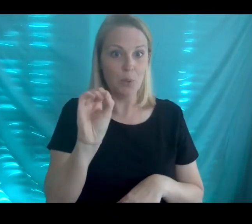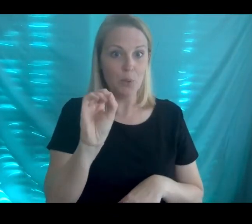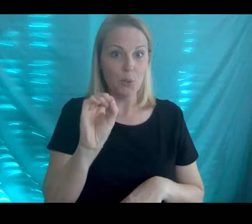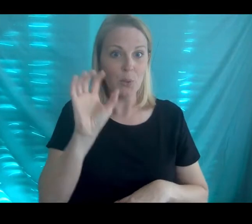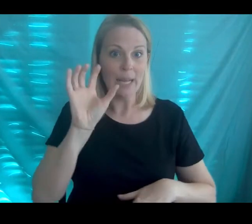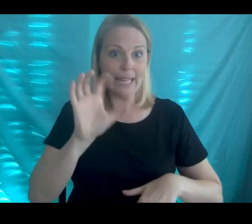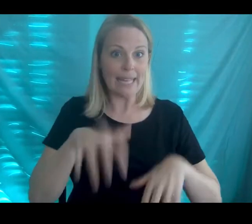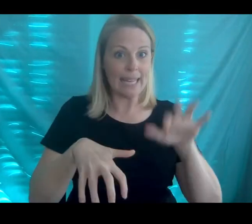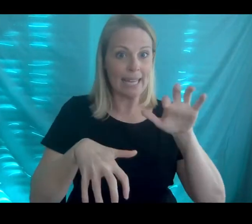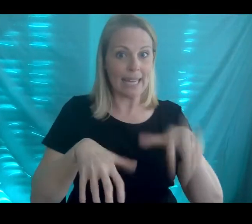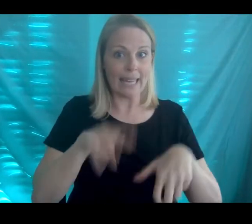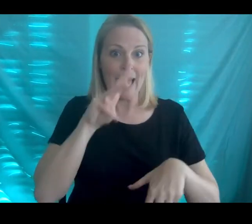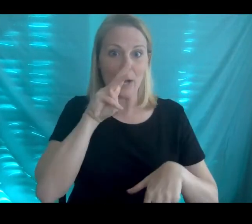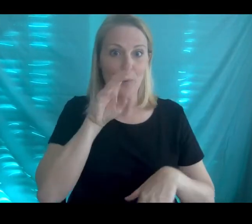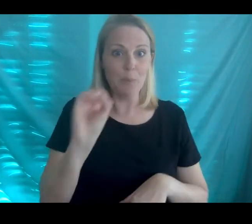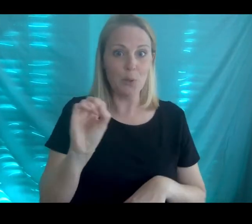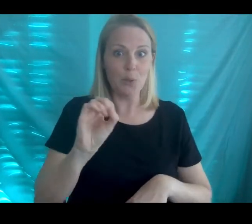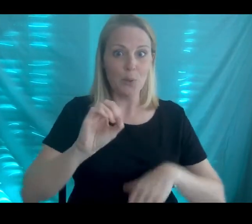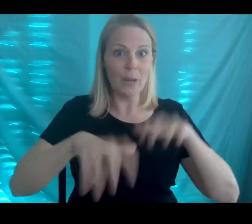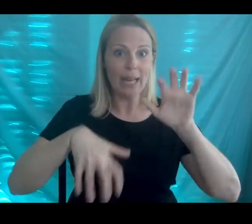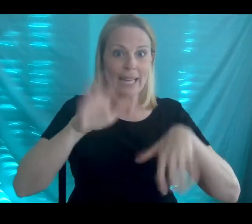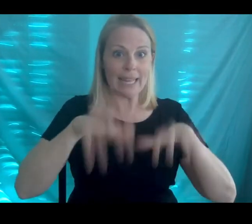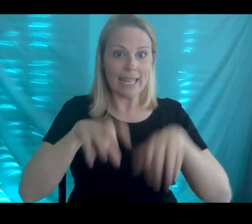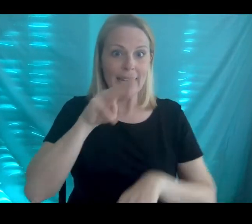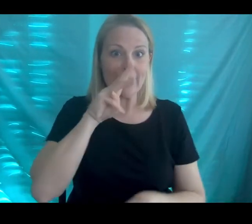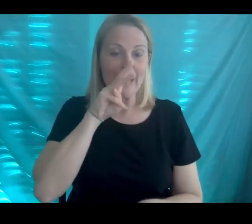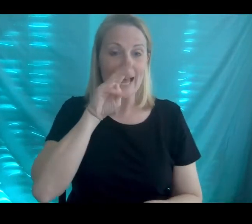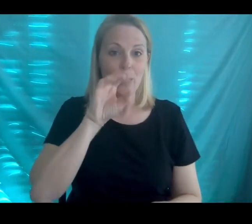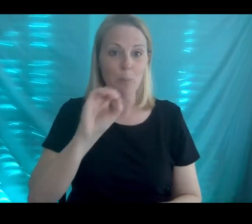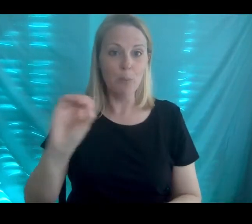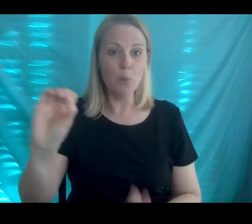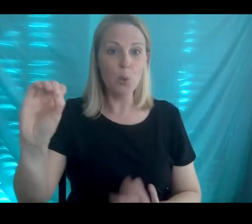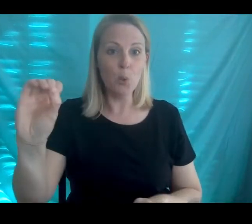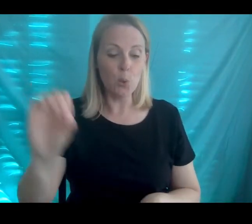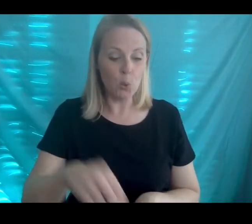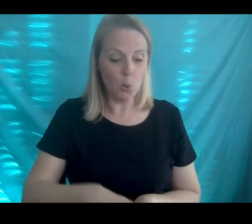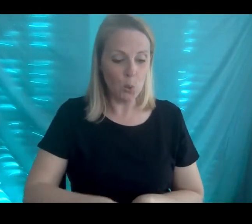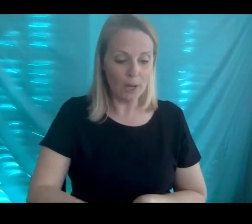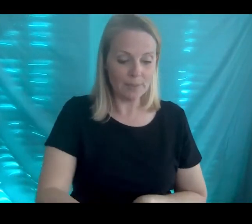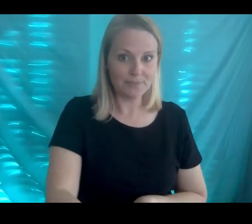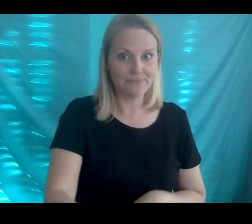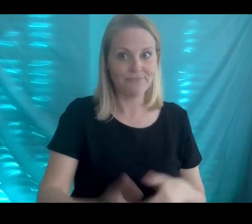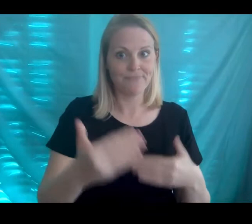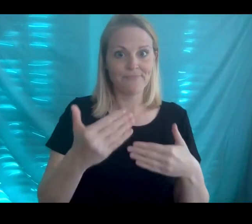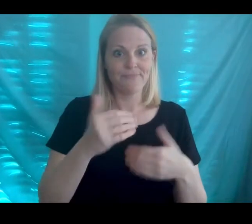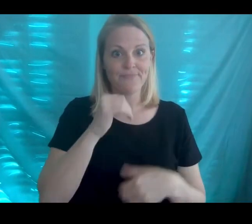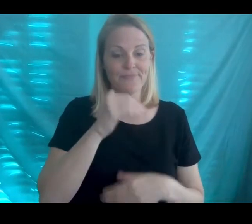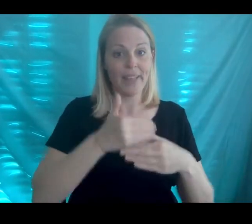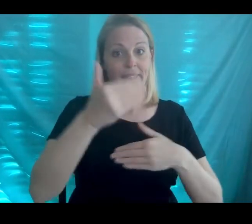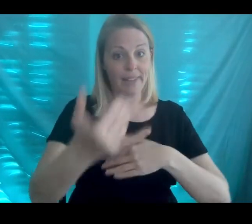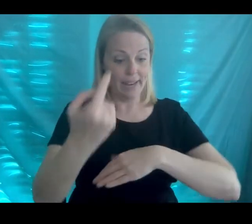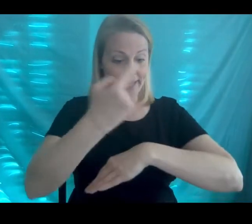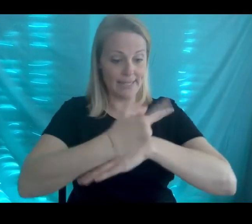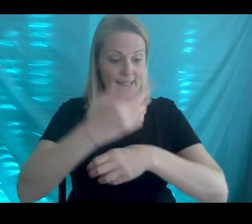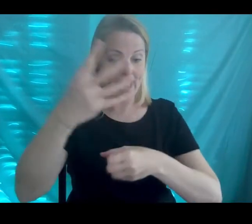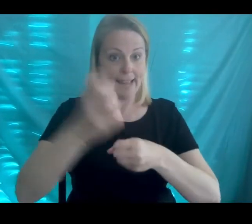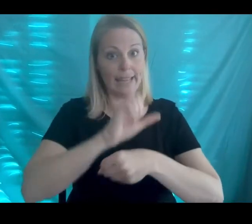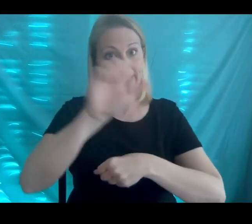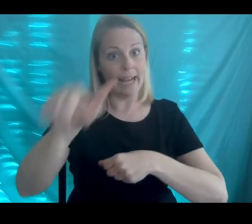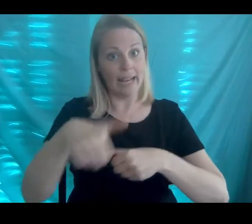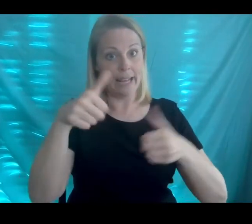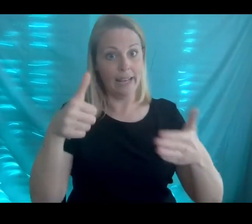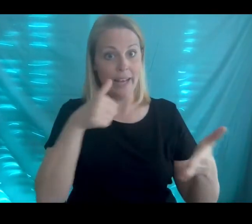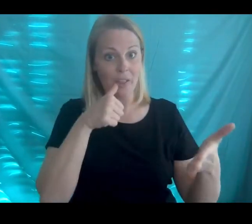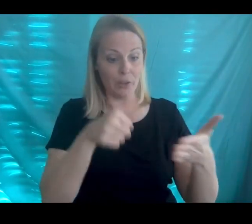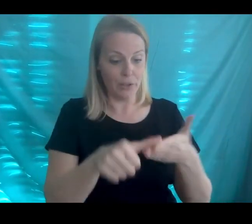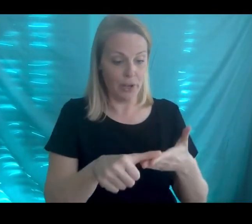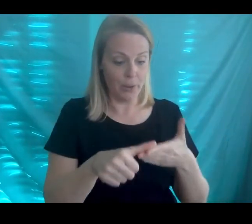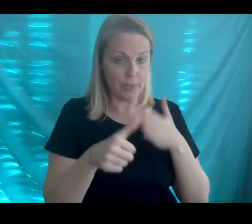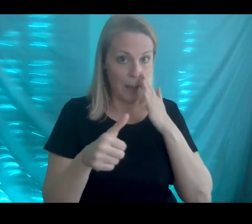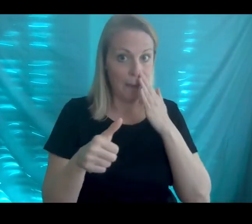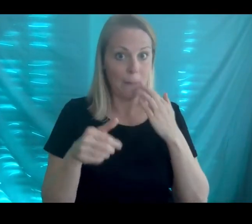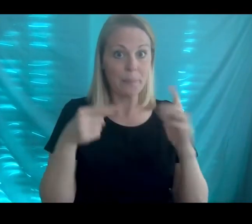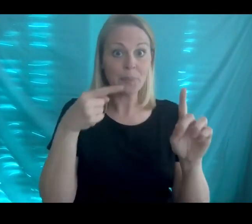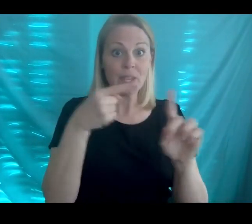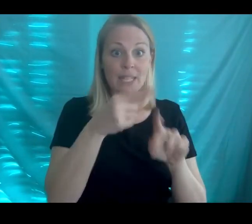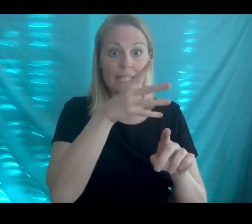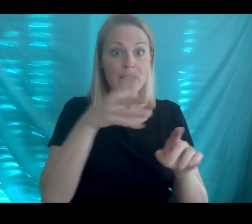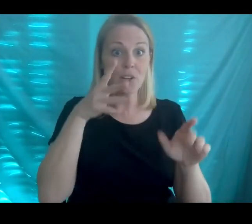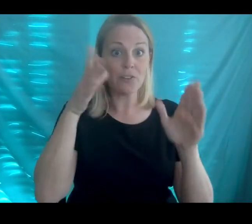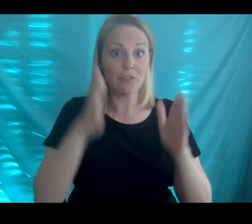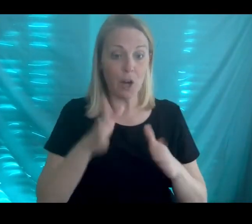click clack moo clickety clack moo the next day he got another note dear Farmer